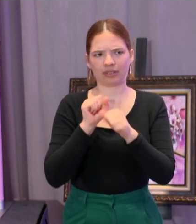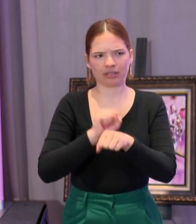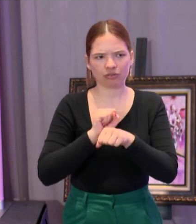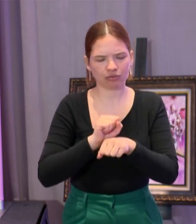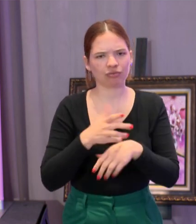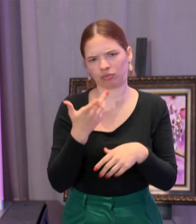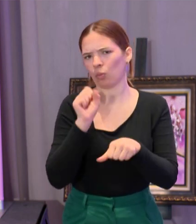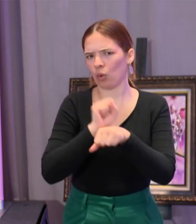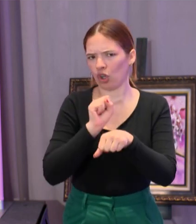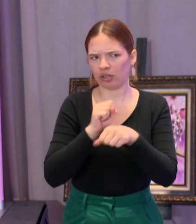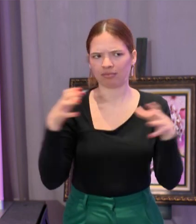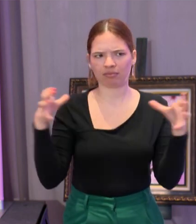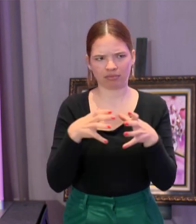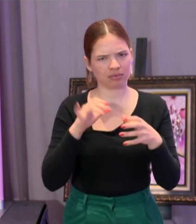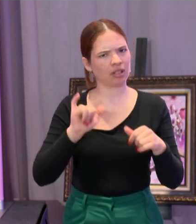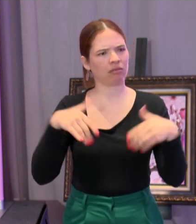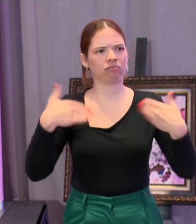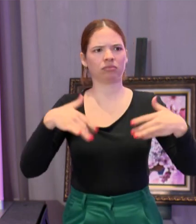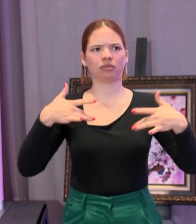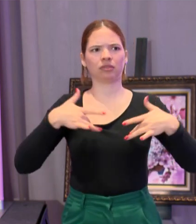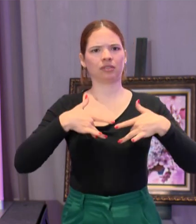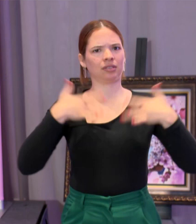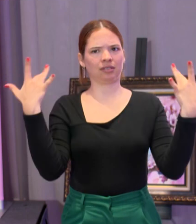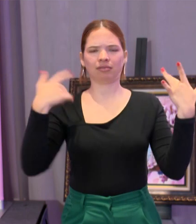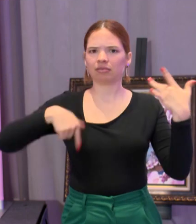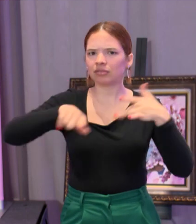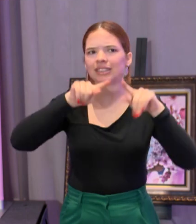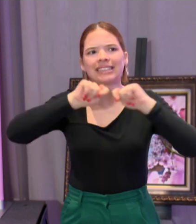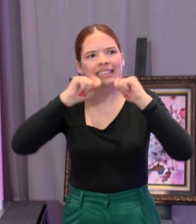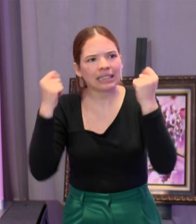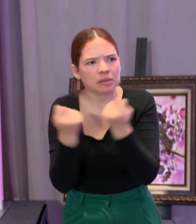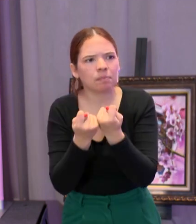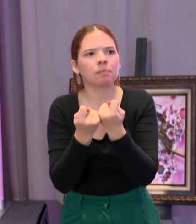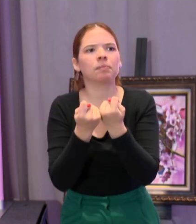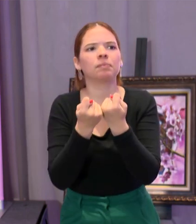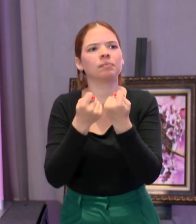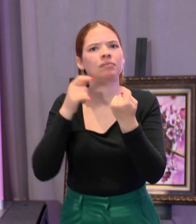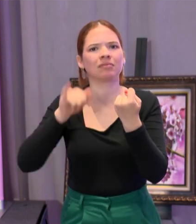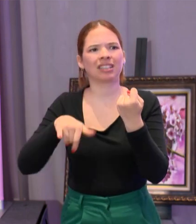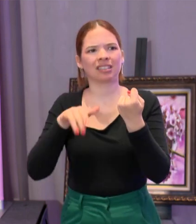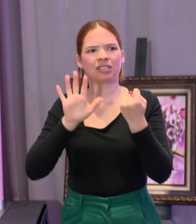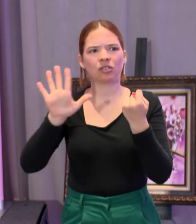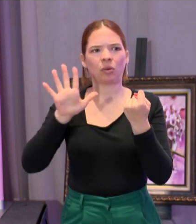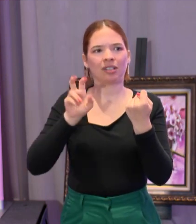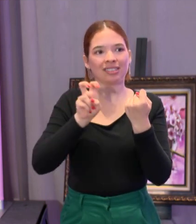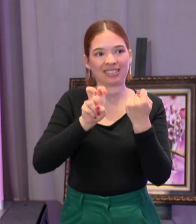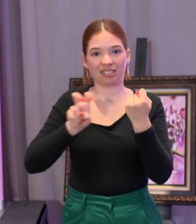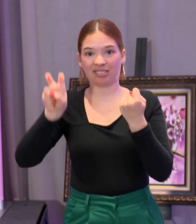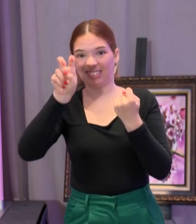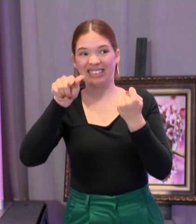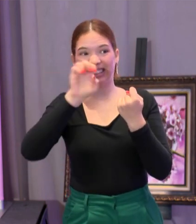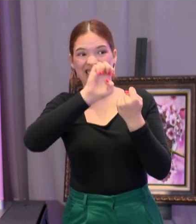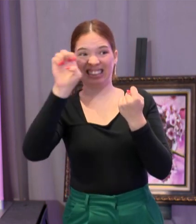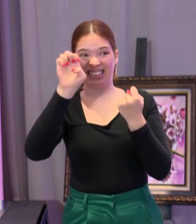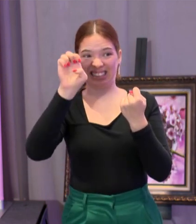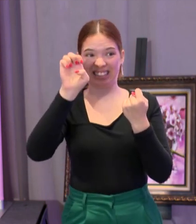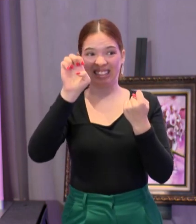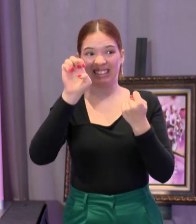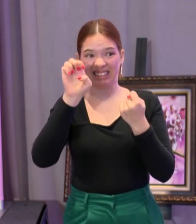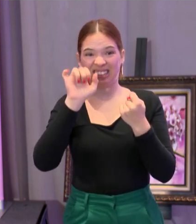VERY ENTHUSIASTIC TEAM WHO HAS BEEN UP AND DOWN THE EAST COAST ON A BUS.